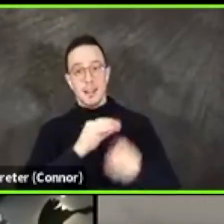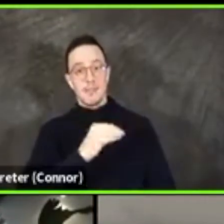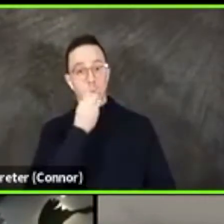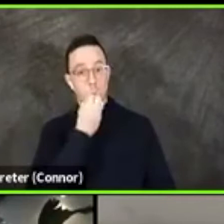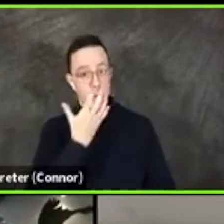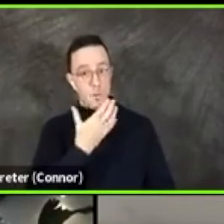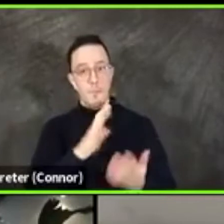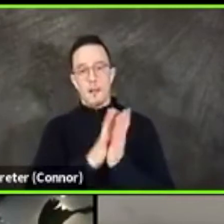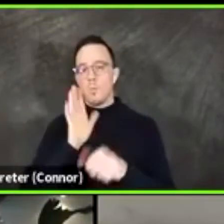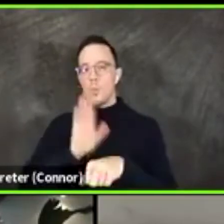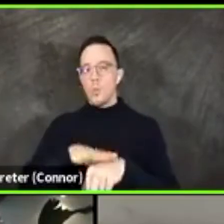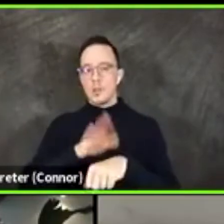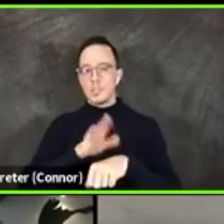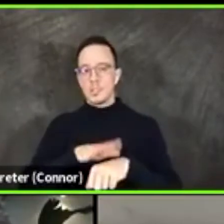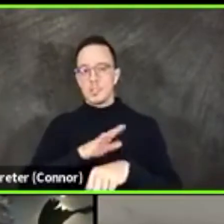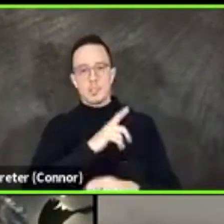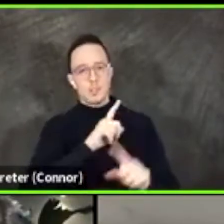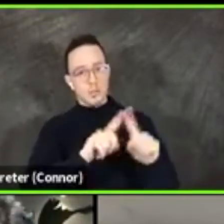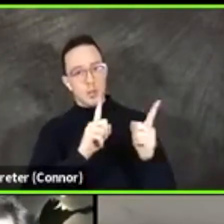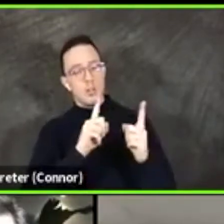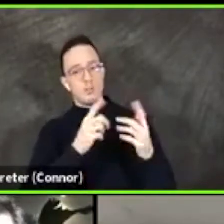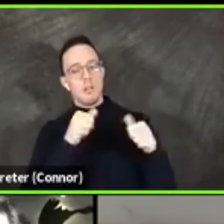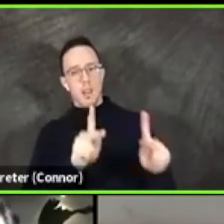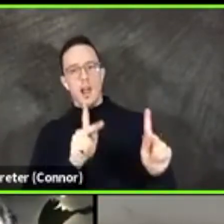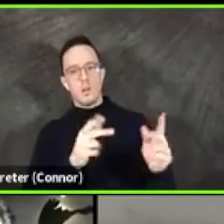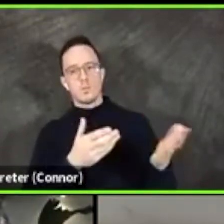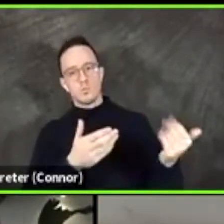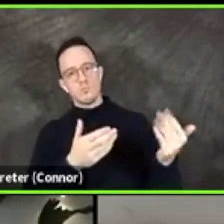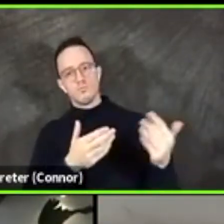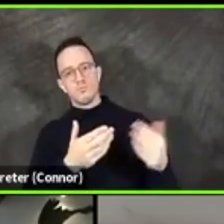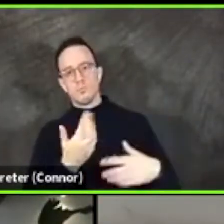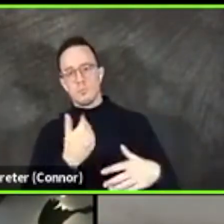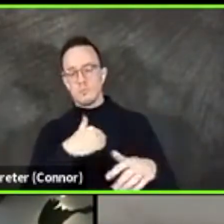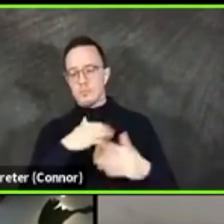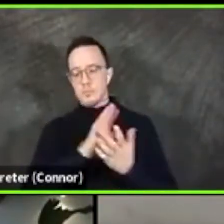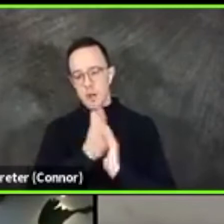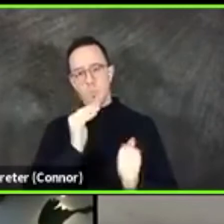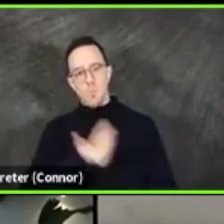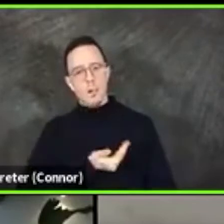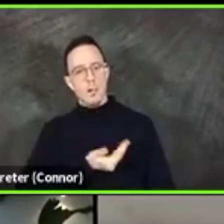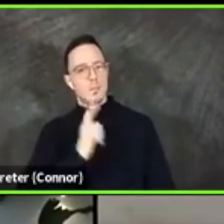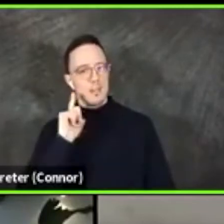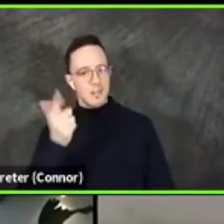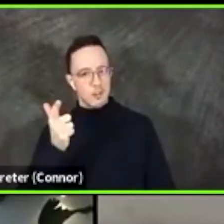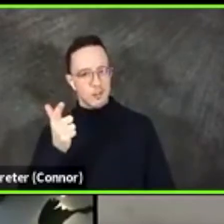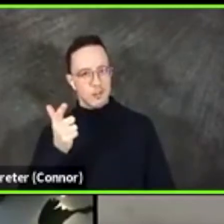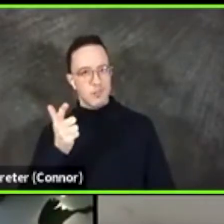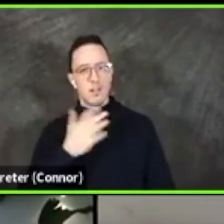THAT ABILITY TO STILL THEN DRAW BACK IN AND BECOME THE WELCOME, WHICH FOR MY EXPERIENCE IS KIND OF